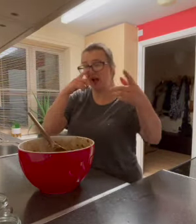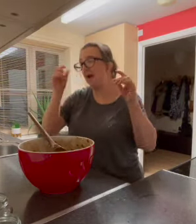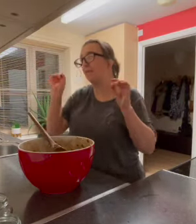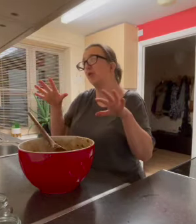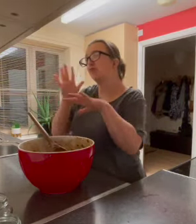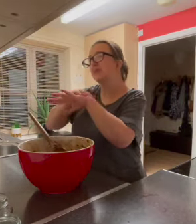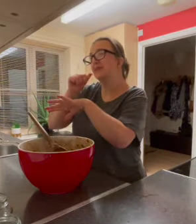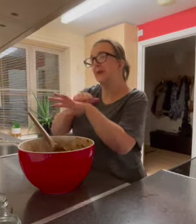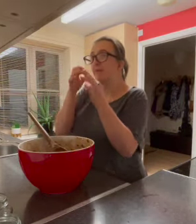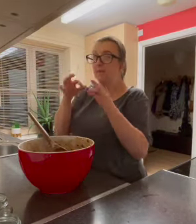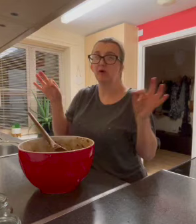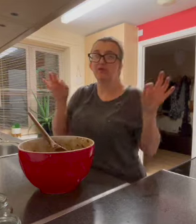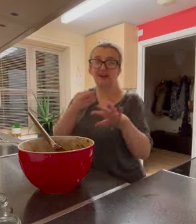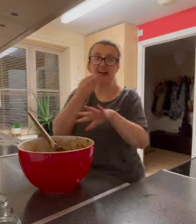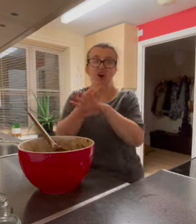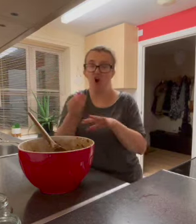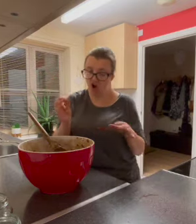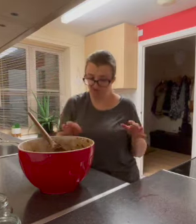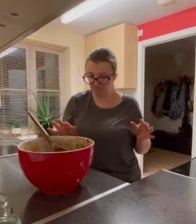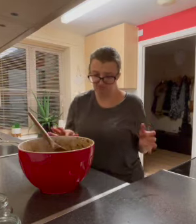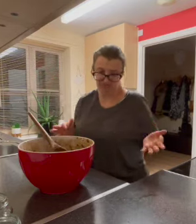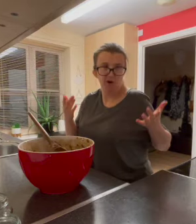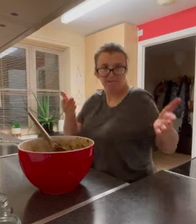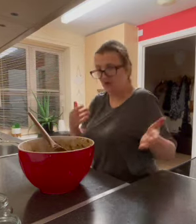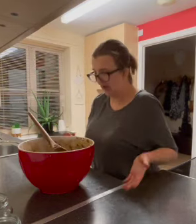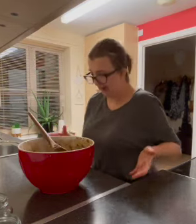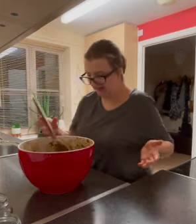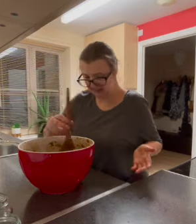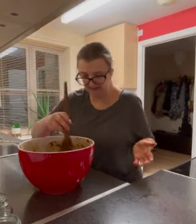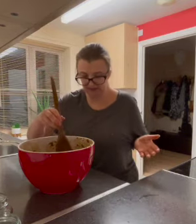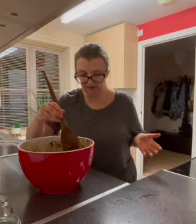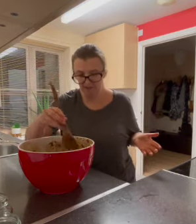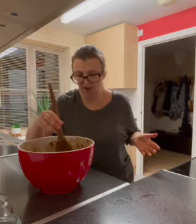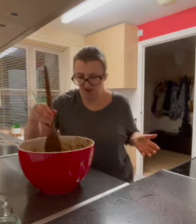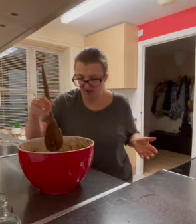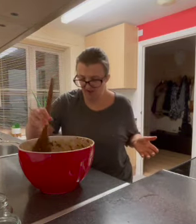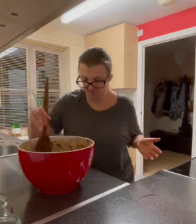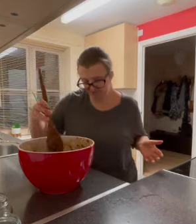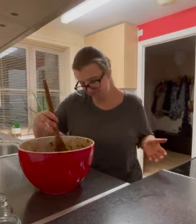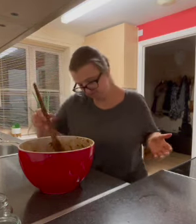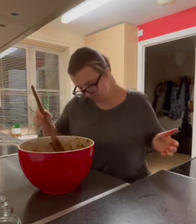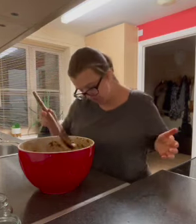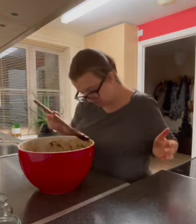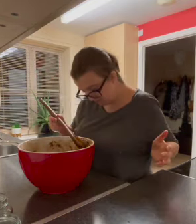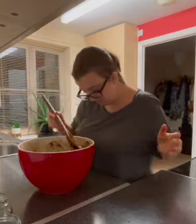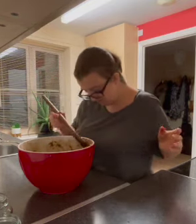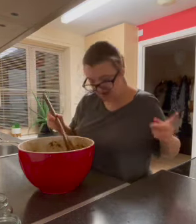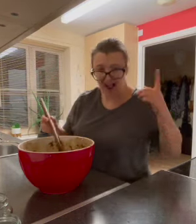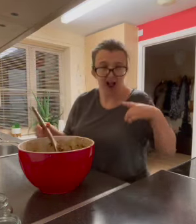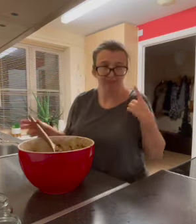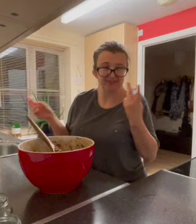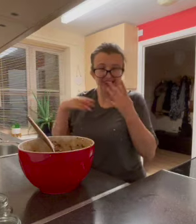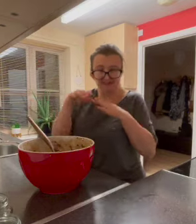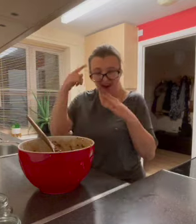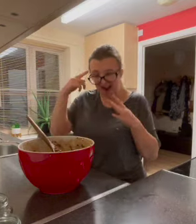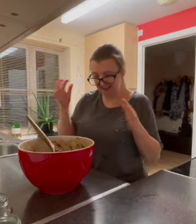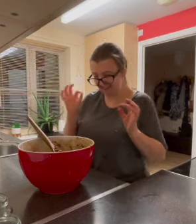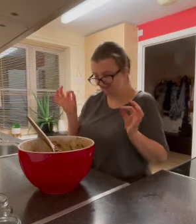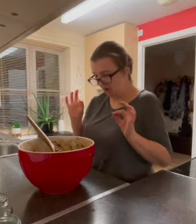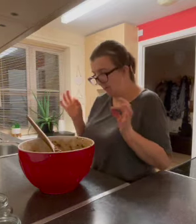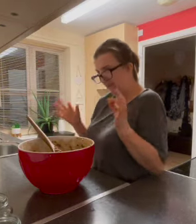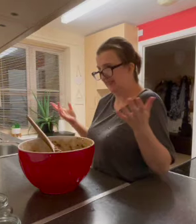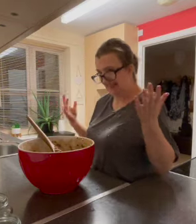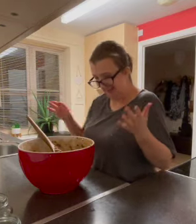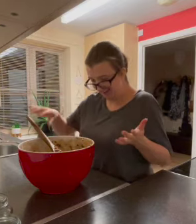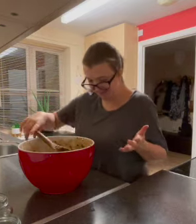You can put Christmas music on while you cook... I am actually singing in my head as there isn't music going on.